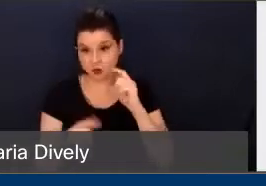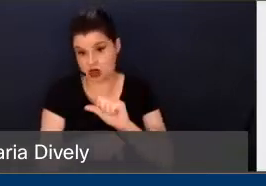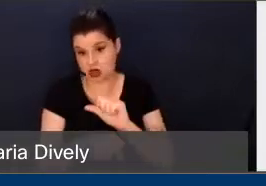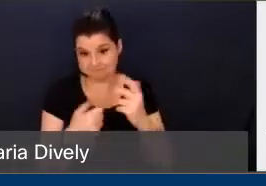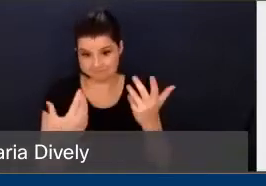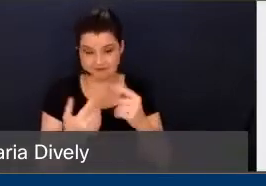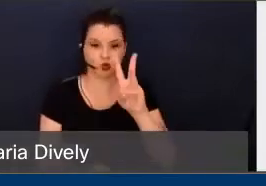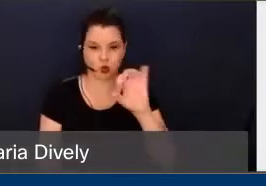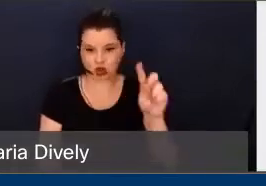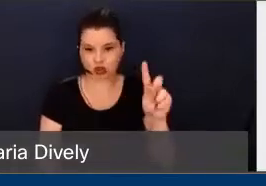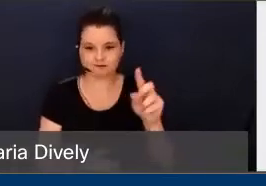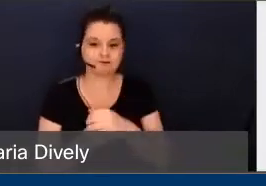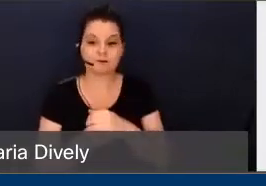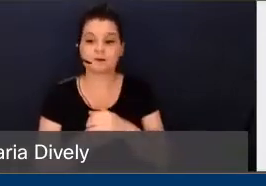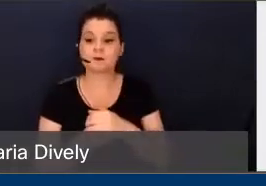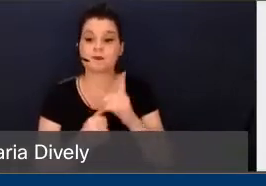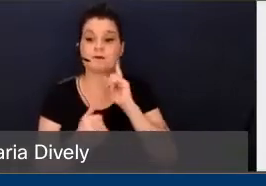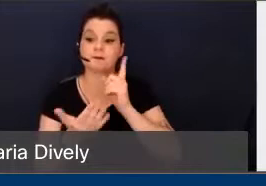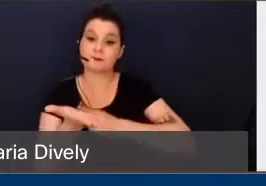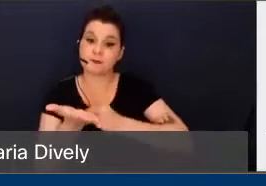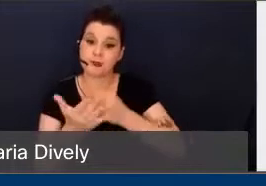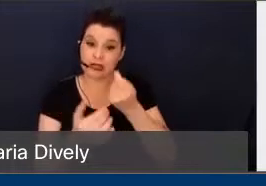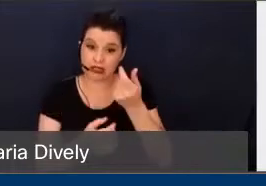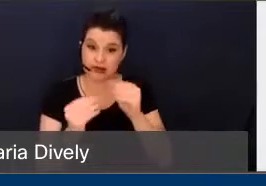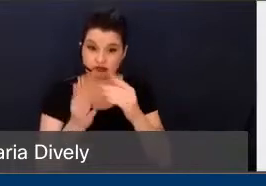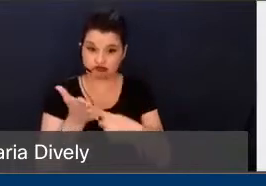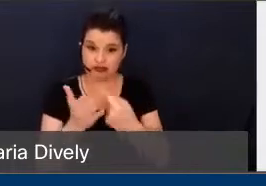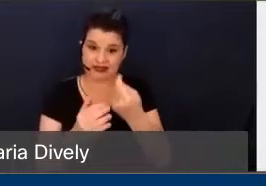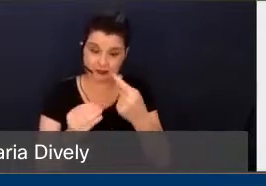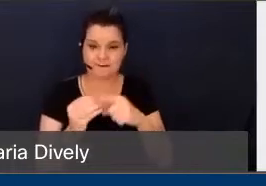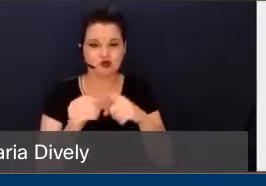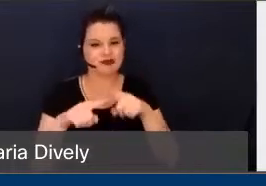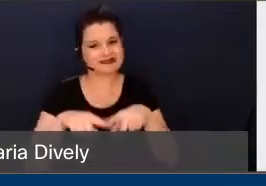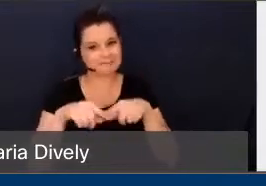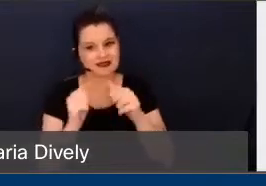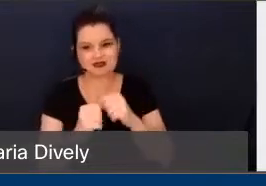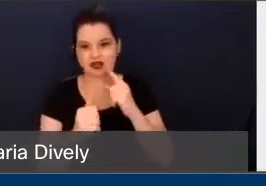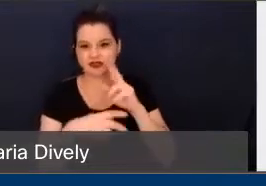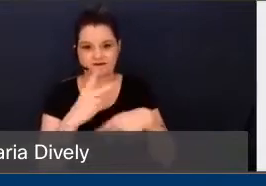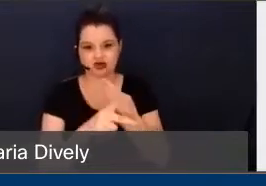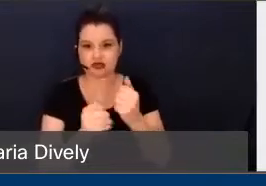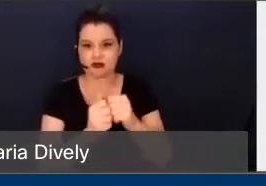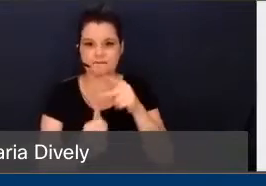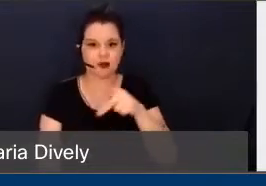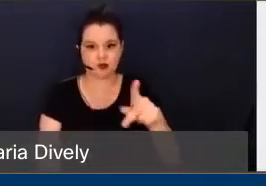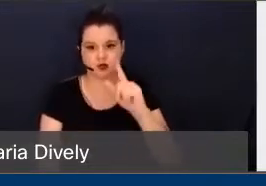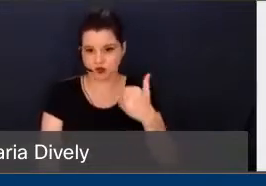Now, I'm gonna go over a little about how to do that, uh, but it depends on the version of PowerPoint that you have.